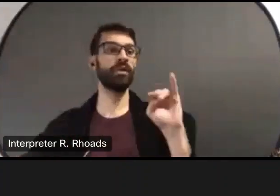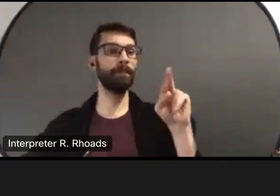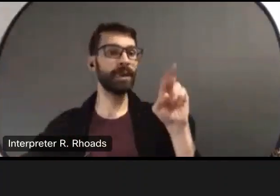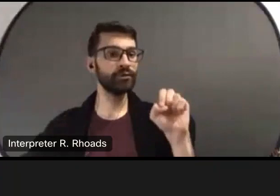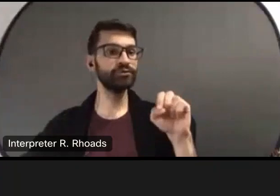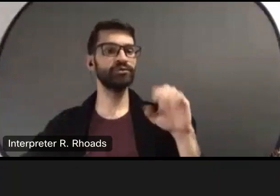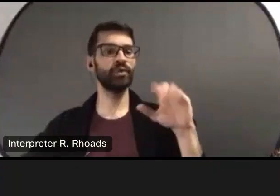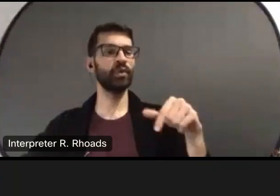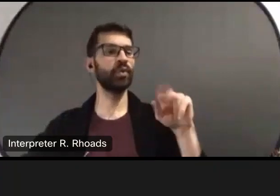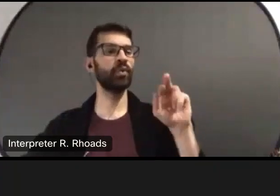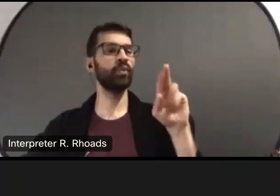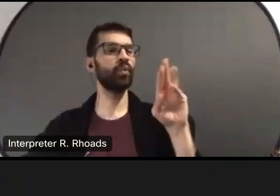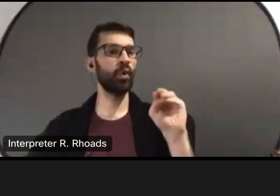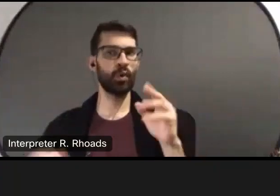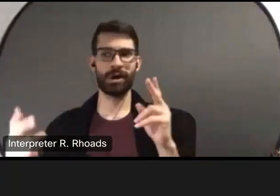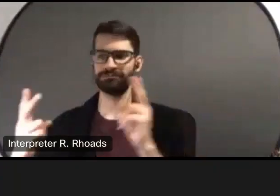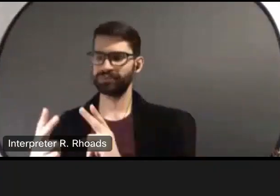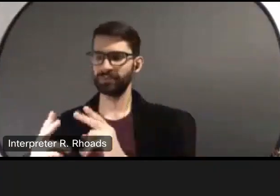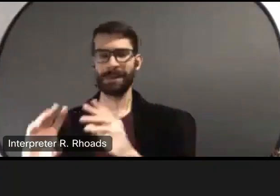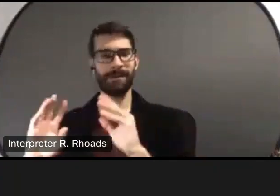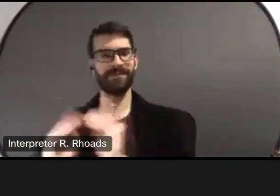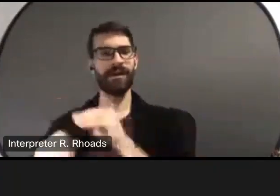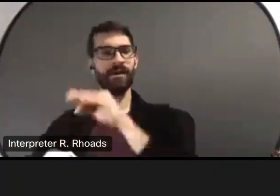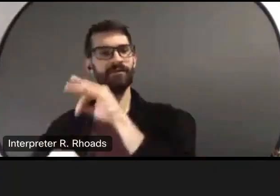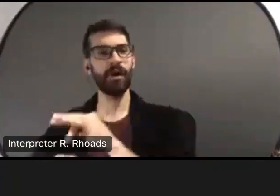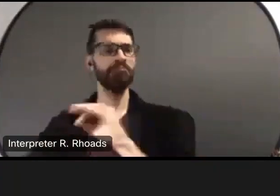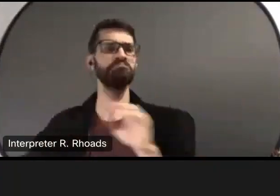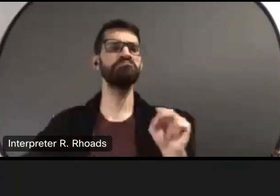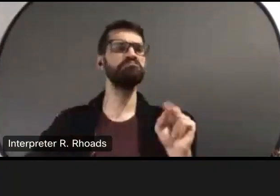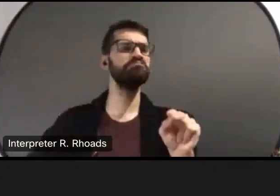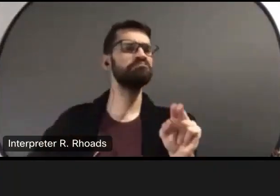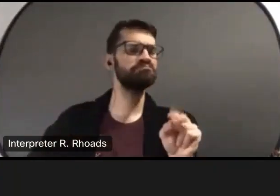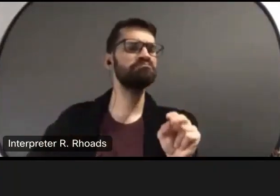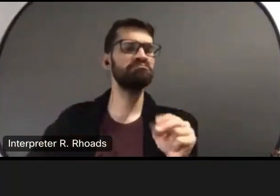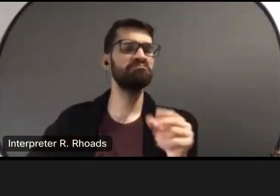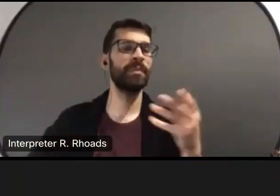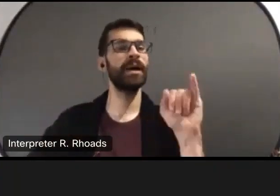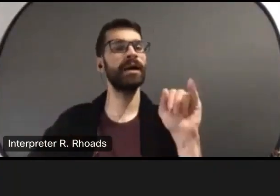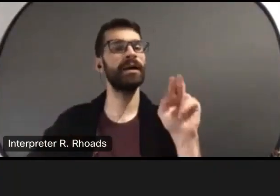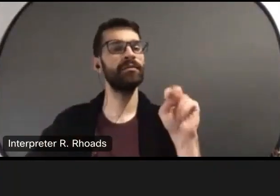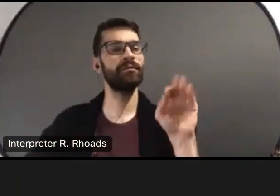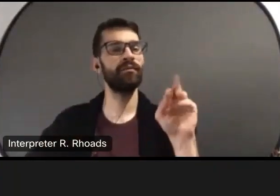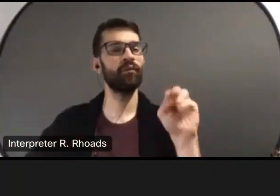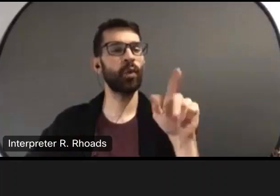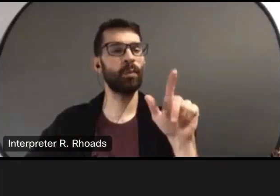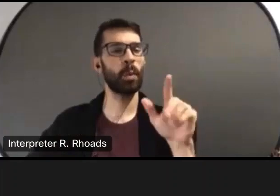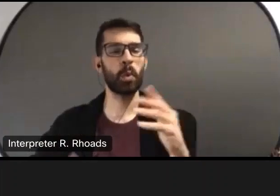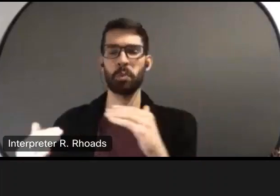to be voting on things. You are essentially having an informal meeting with your community members to